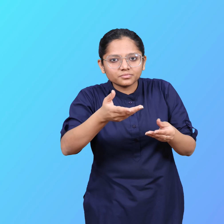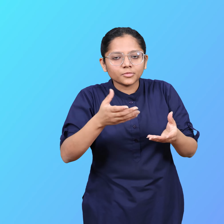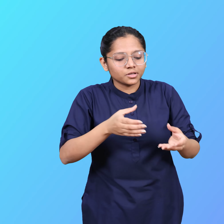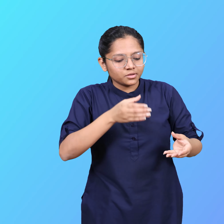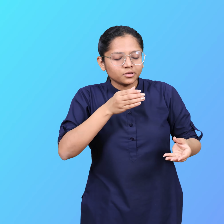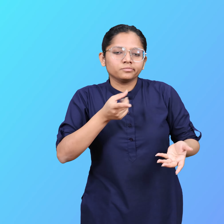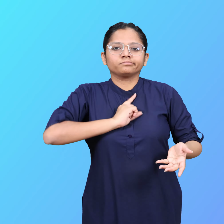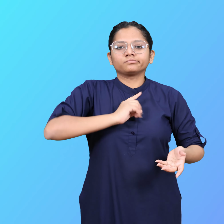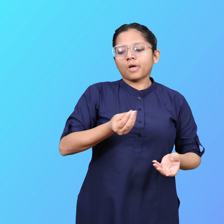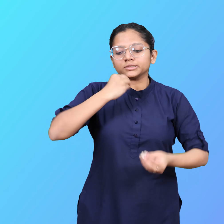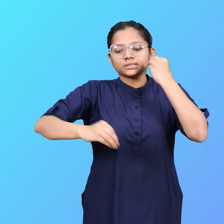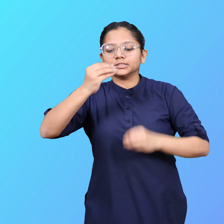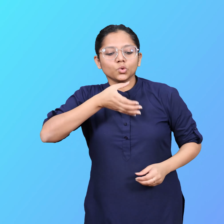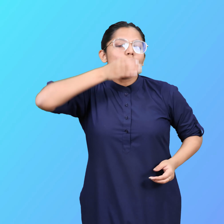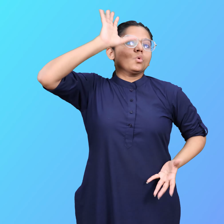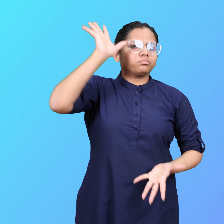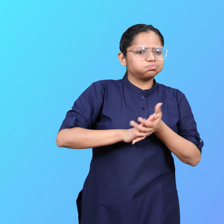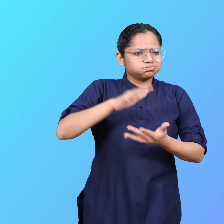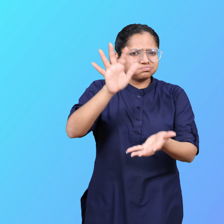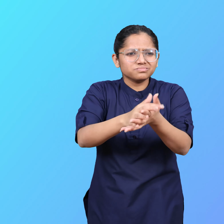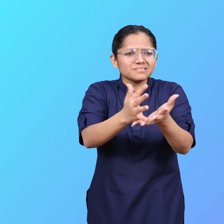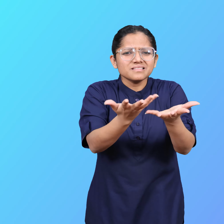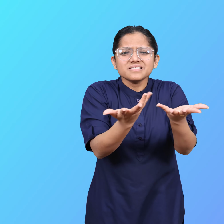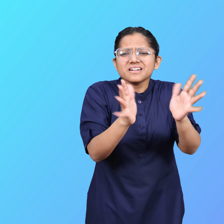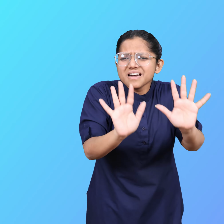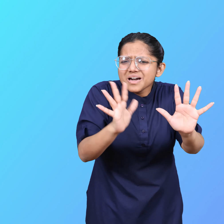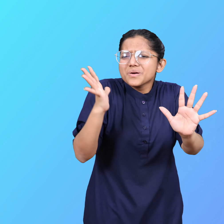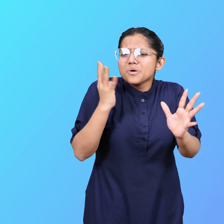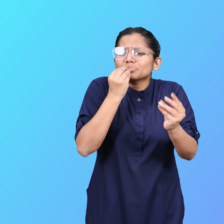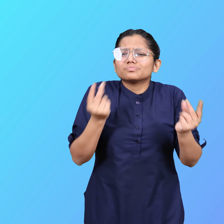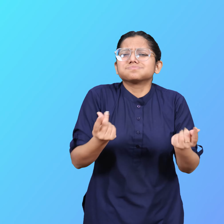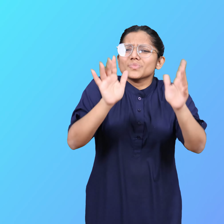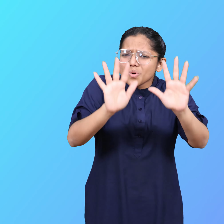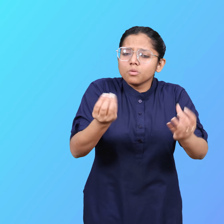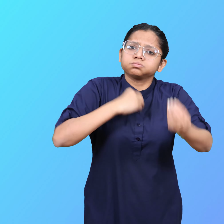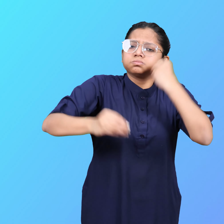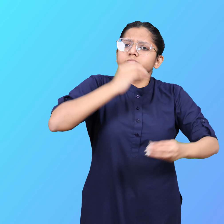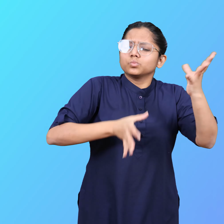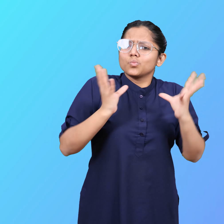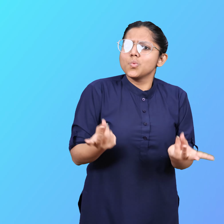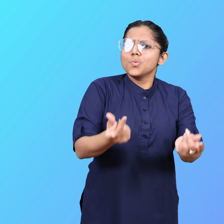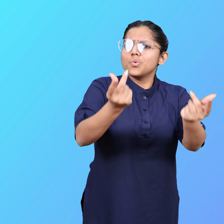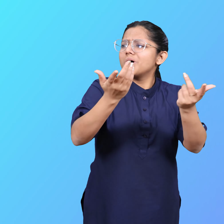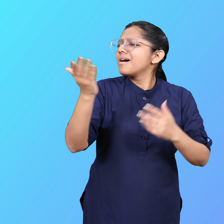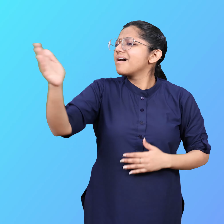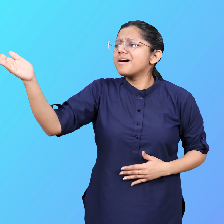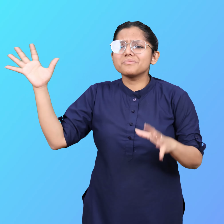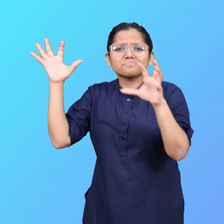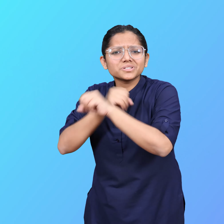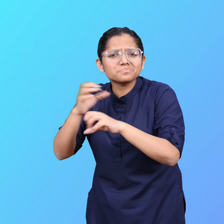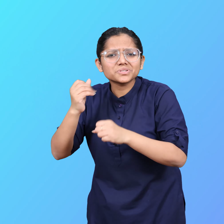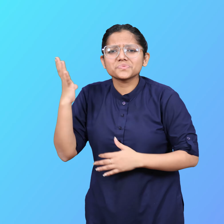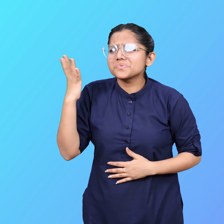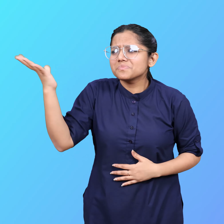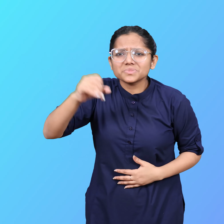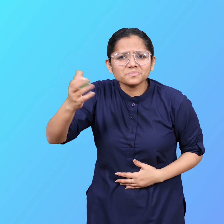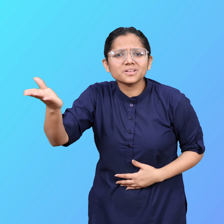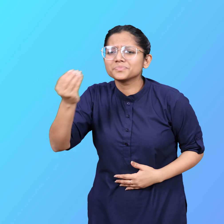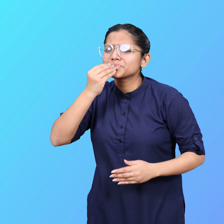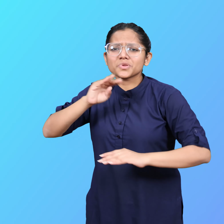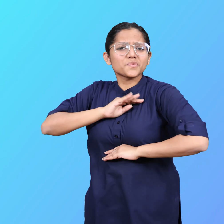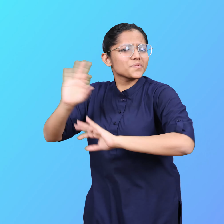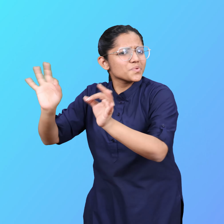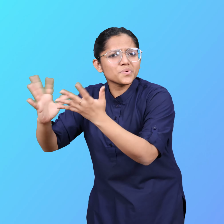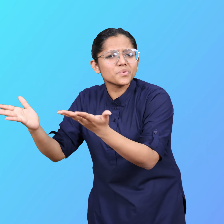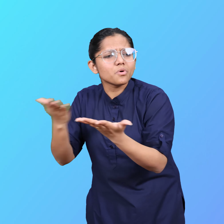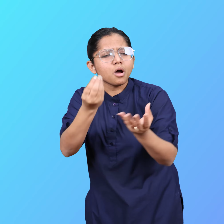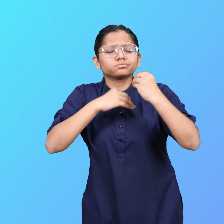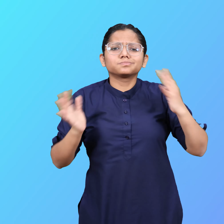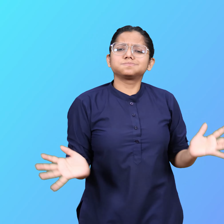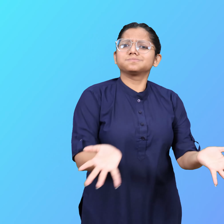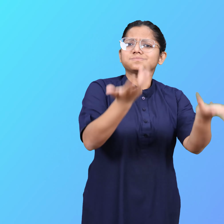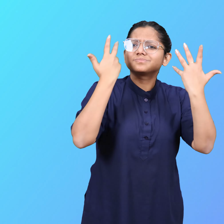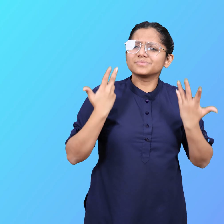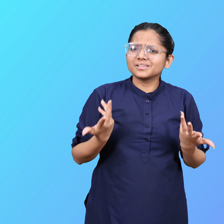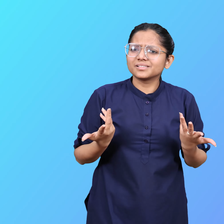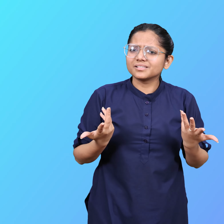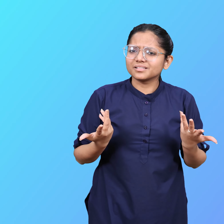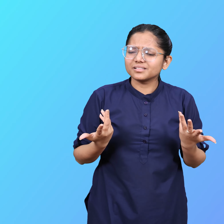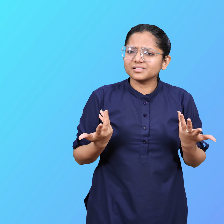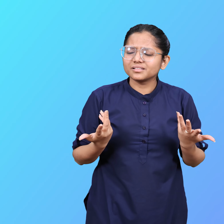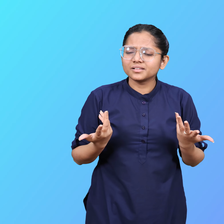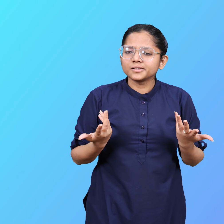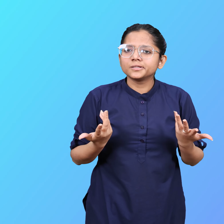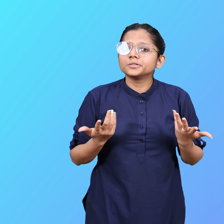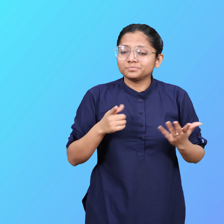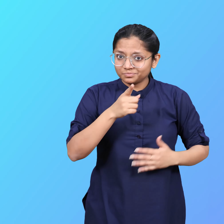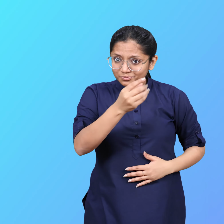I say this because when you eat, each one eats without waiting for the others. Some people don’t get enough to eat or drink, while others have too much,